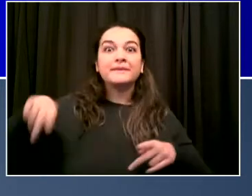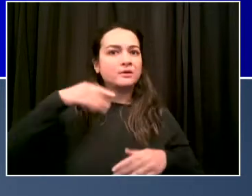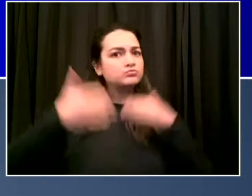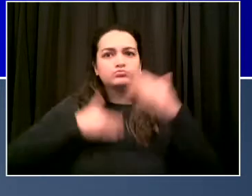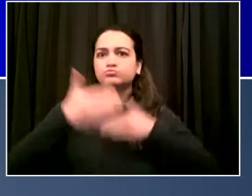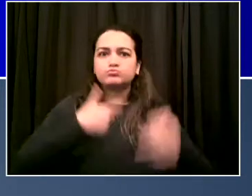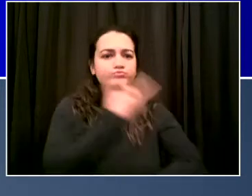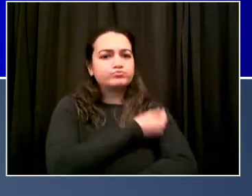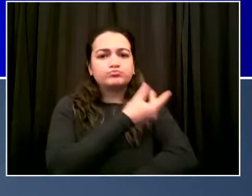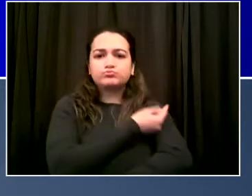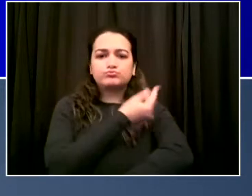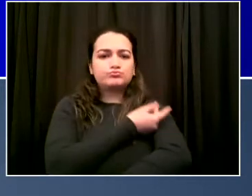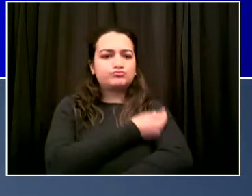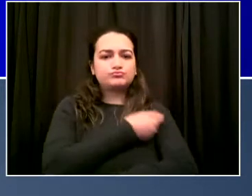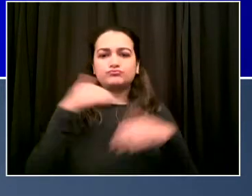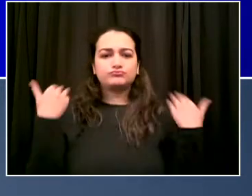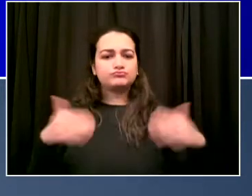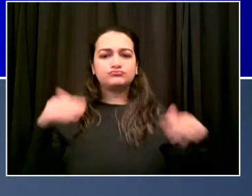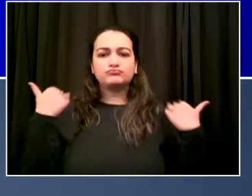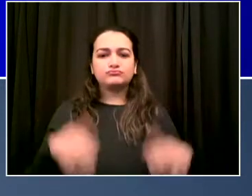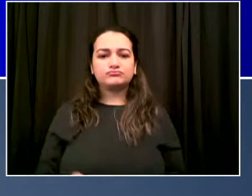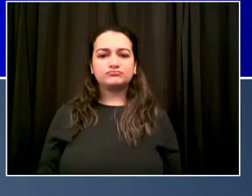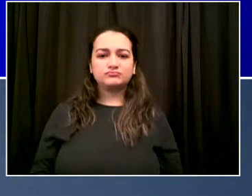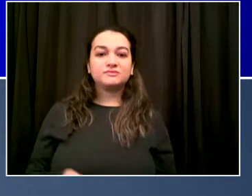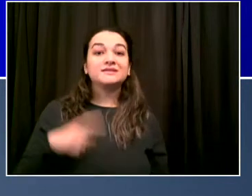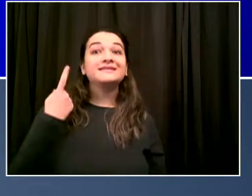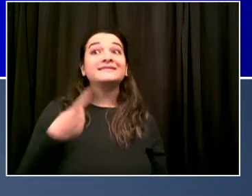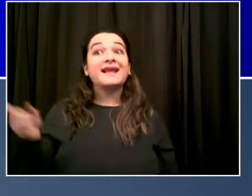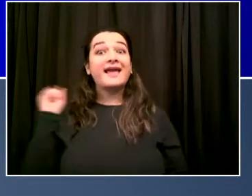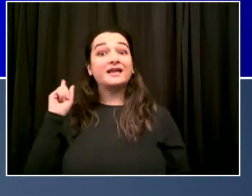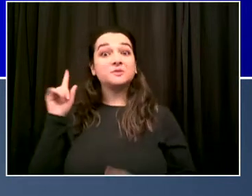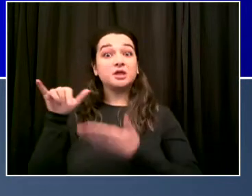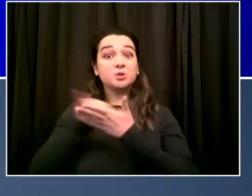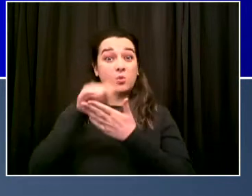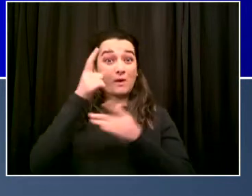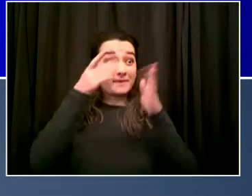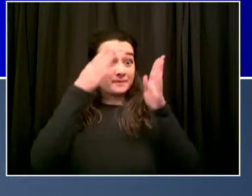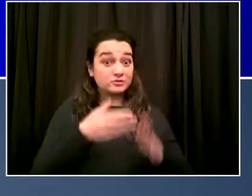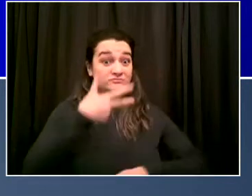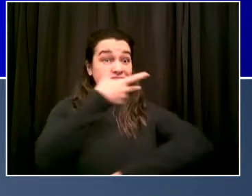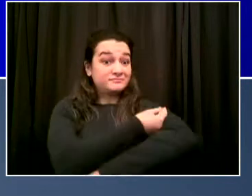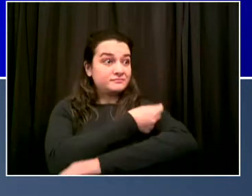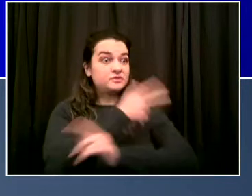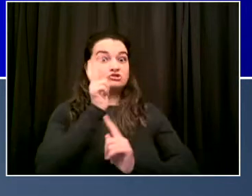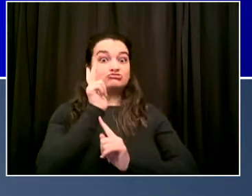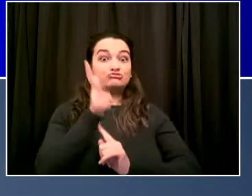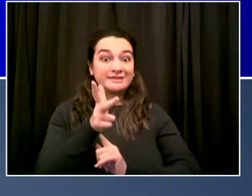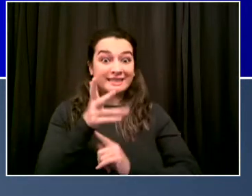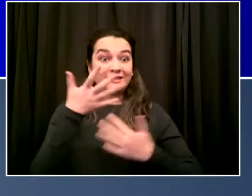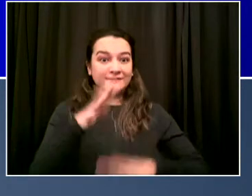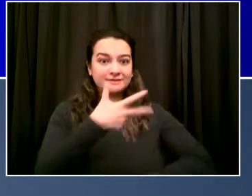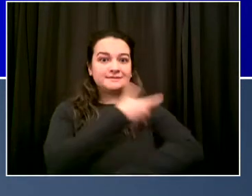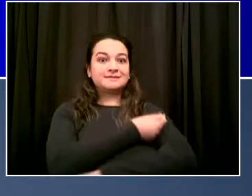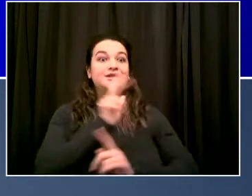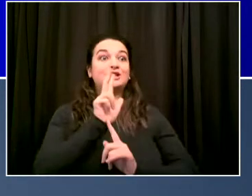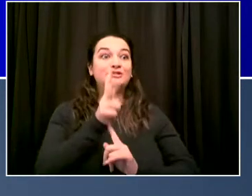THTHE OSNUMBERS KEEP GROWING, WHAT IT MEANT AS OF SUNNAYD,, IN NEW YORK IT WAS BEING VACCINATED